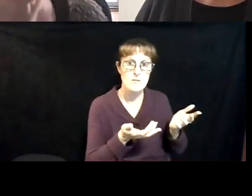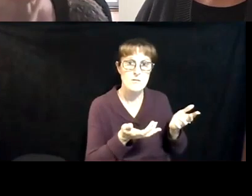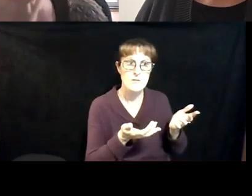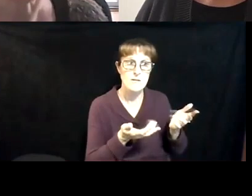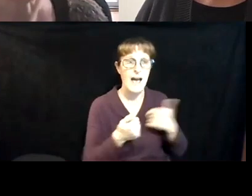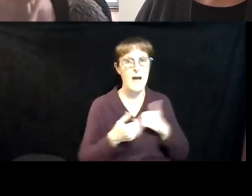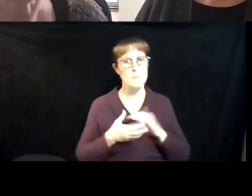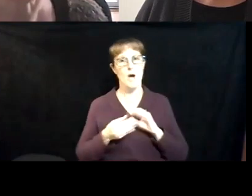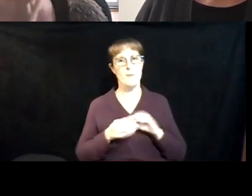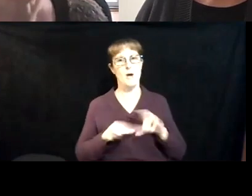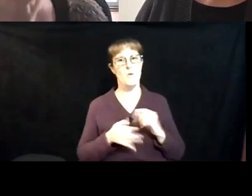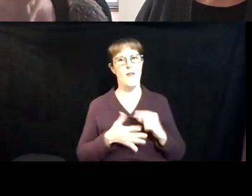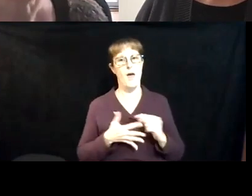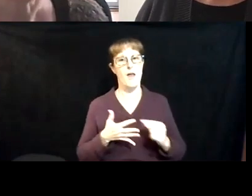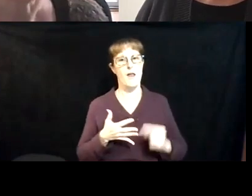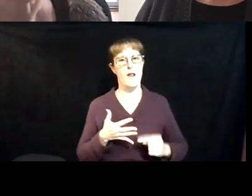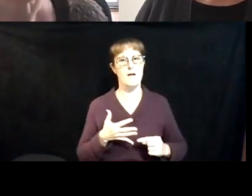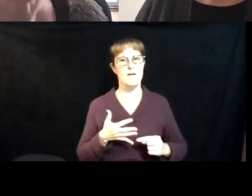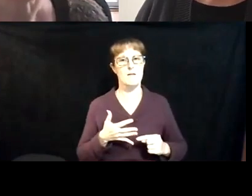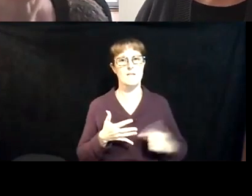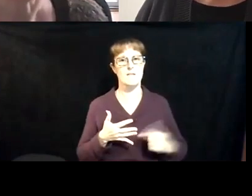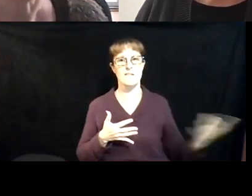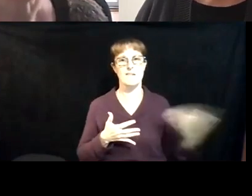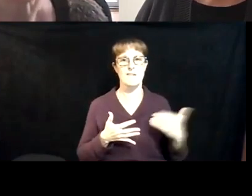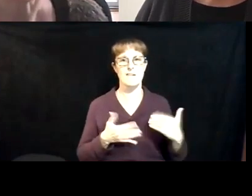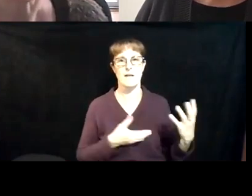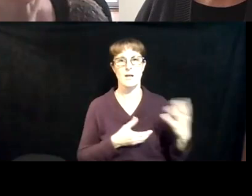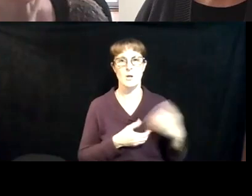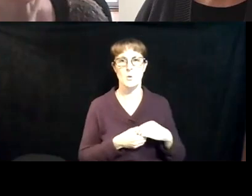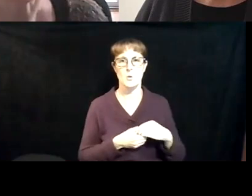Just like you wouldn't talk about making policy for